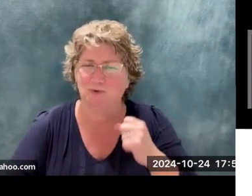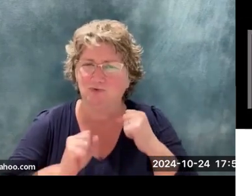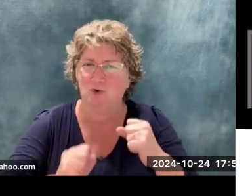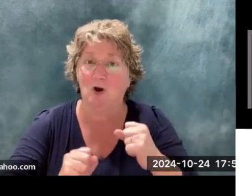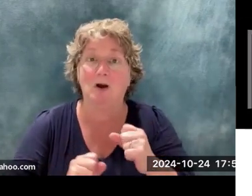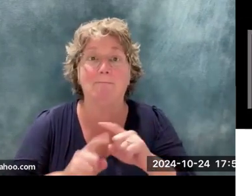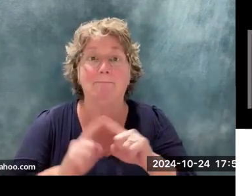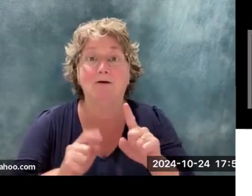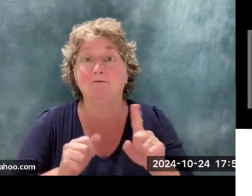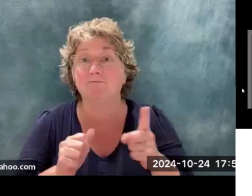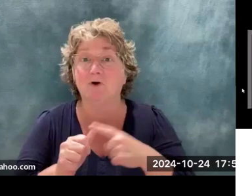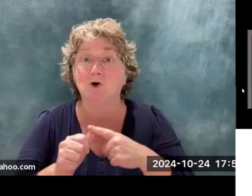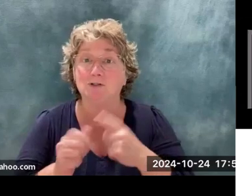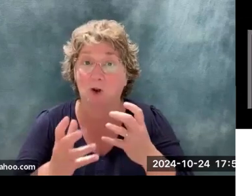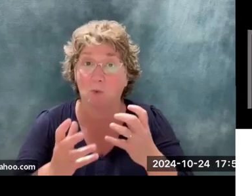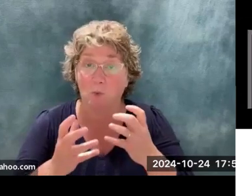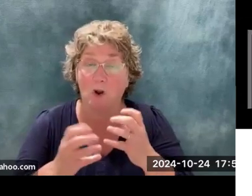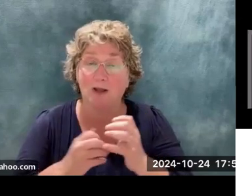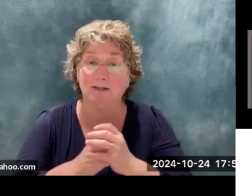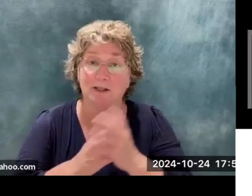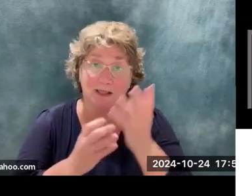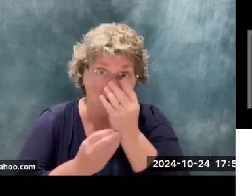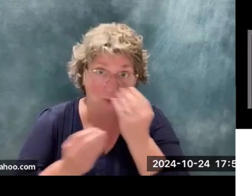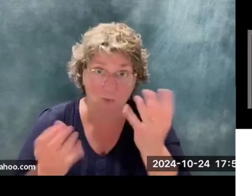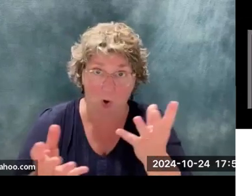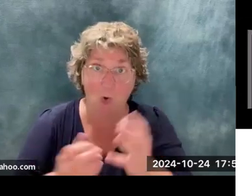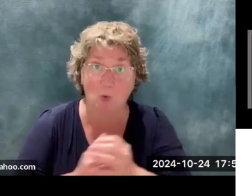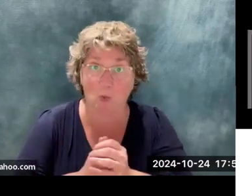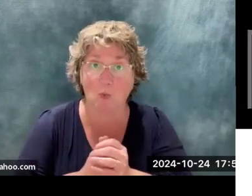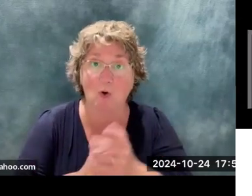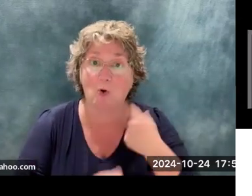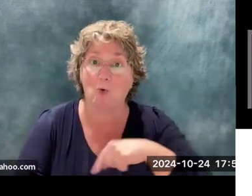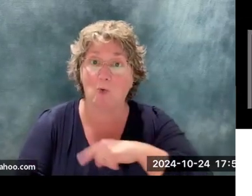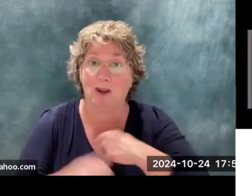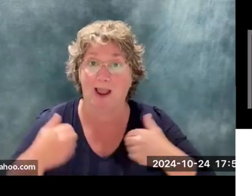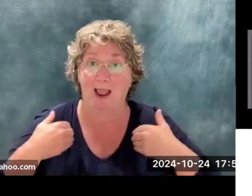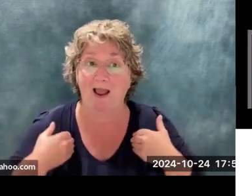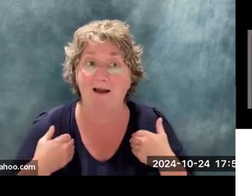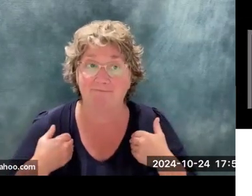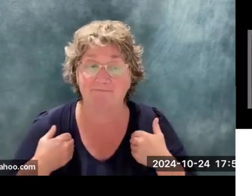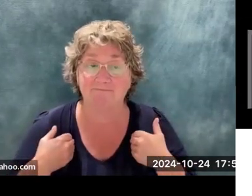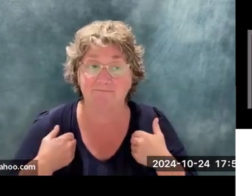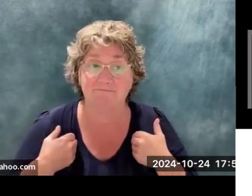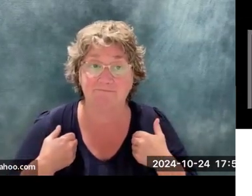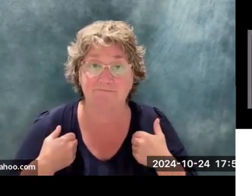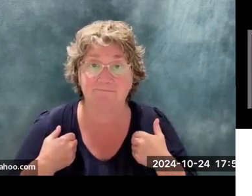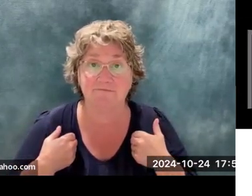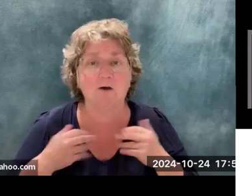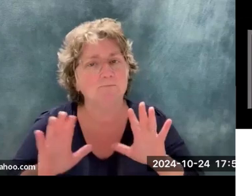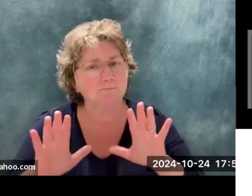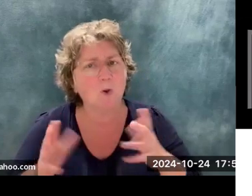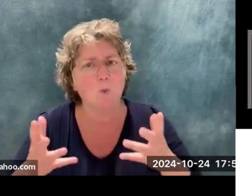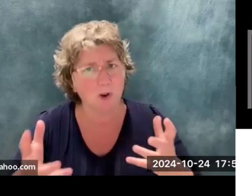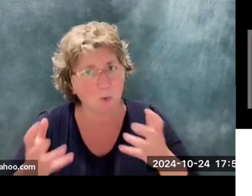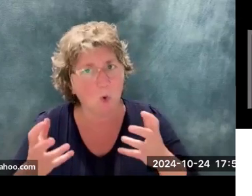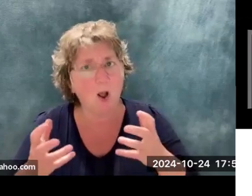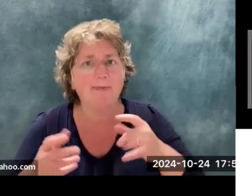just want to let everyone know that we do have, we do want our students to come to school because school is